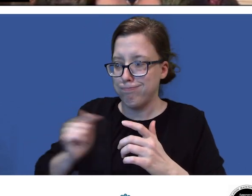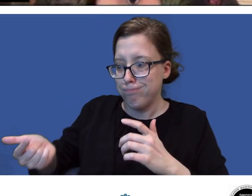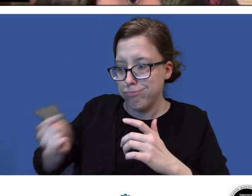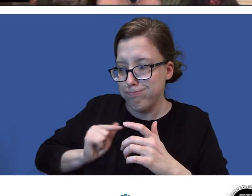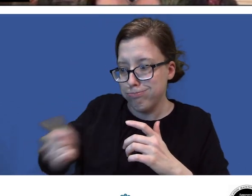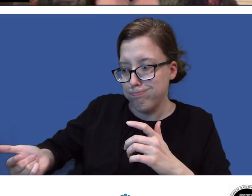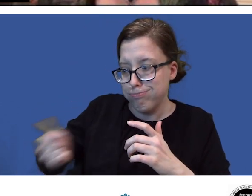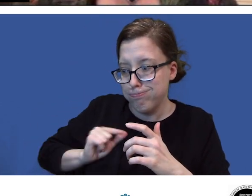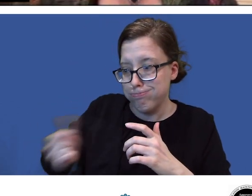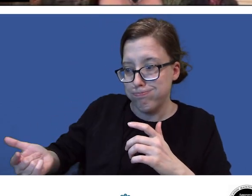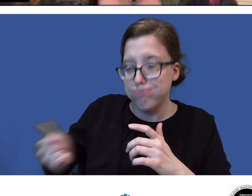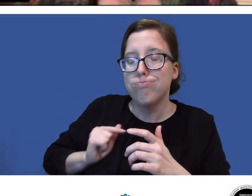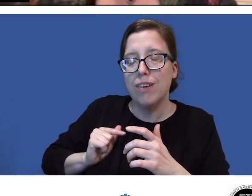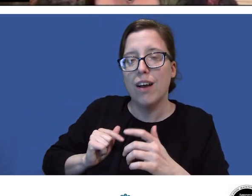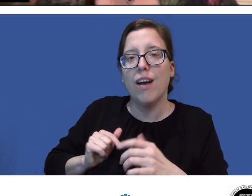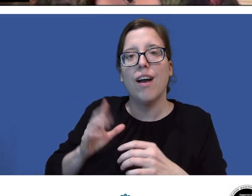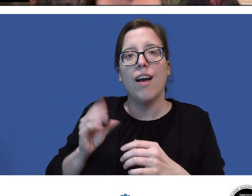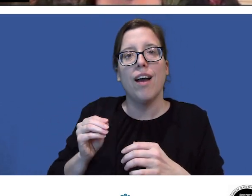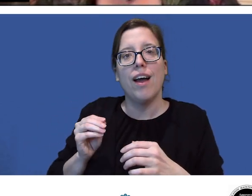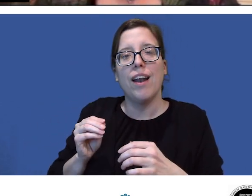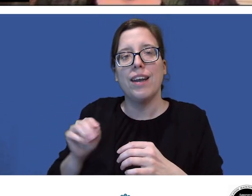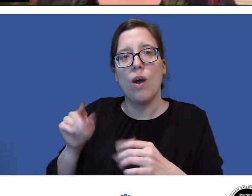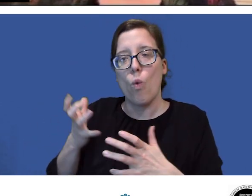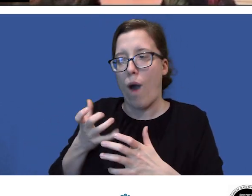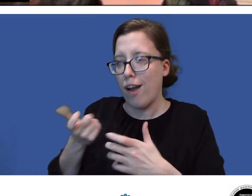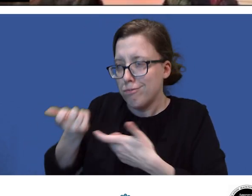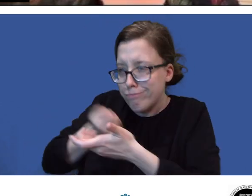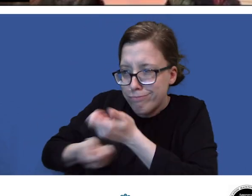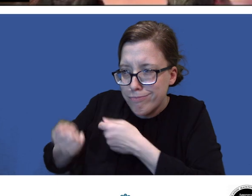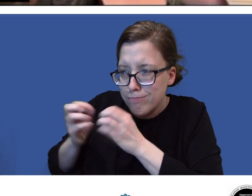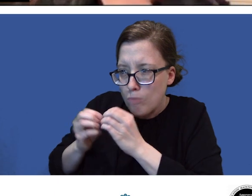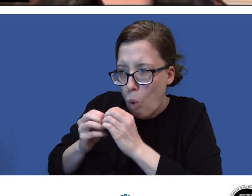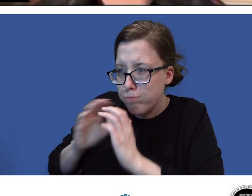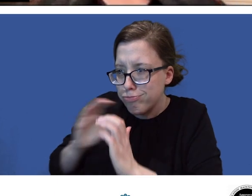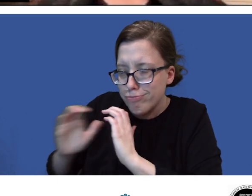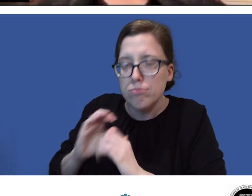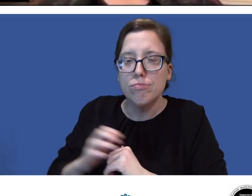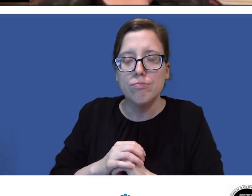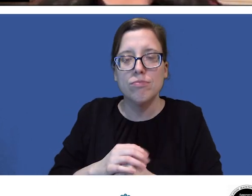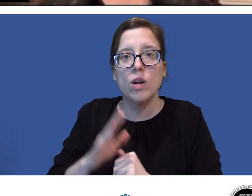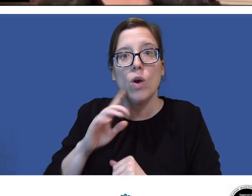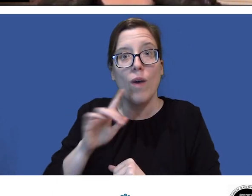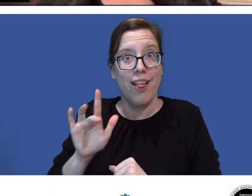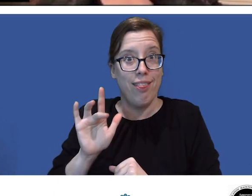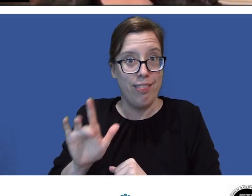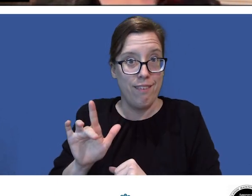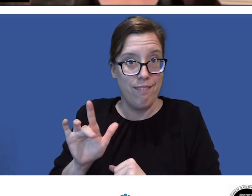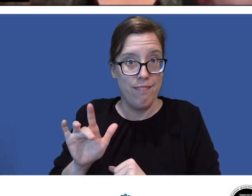to keep the interaction going and get his kiddo to express more, alright?